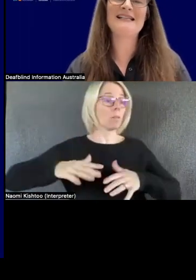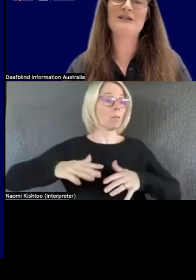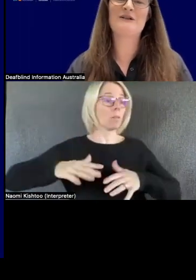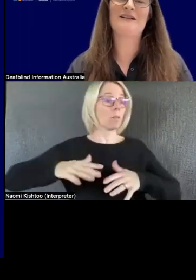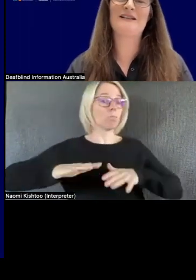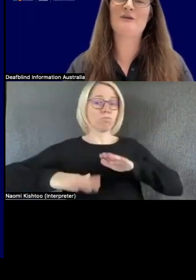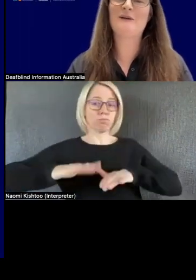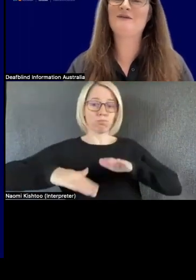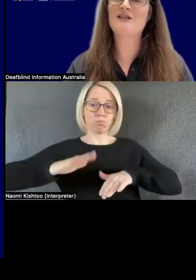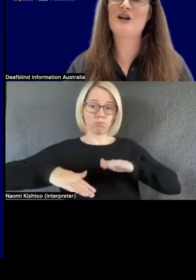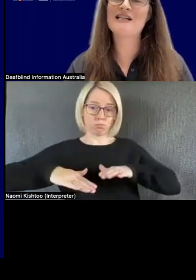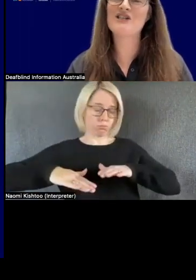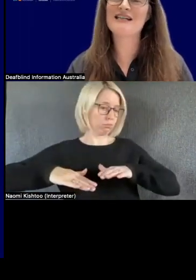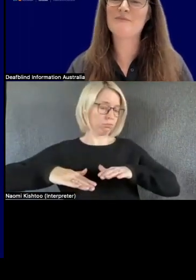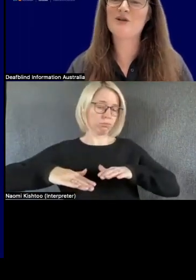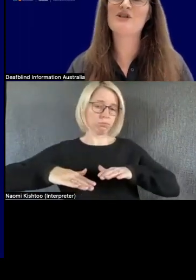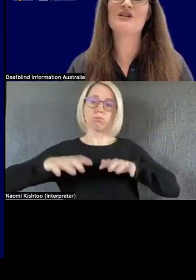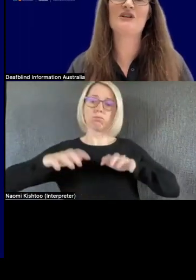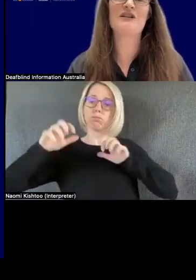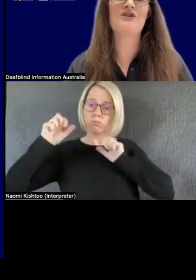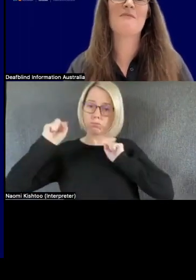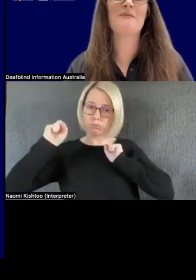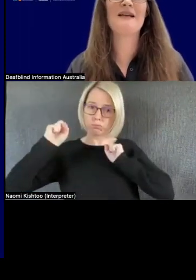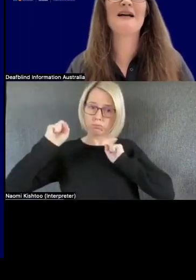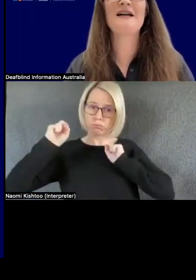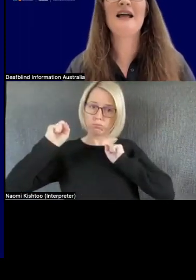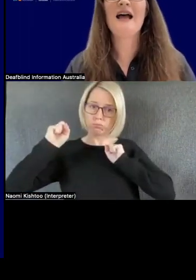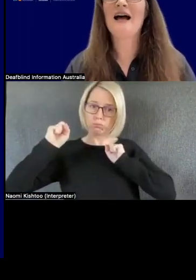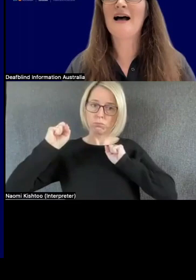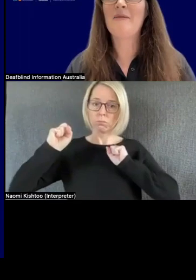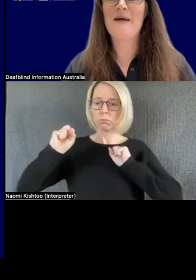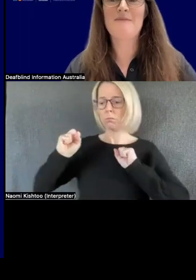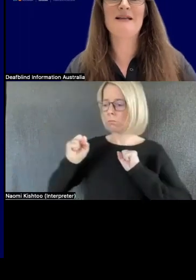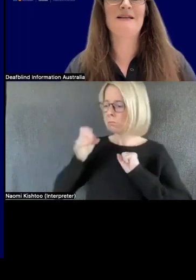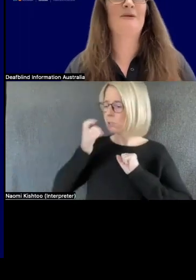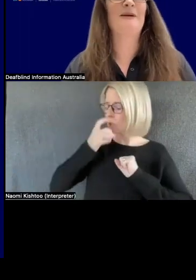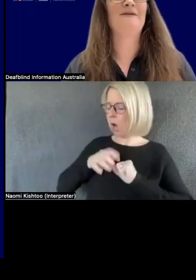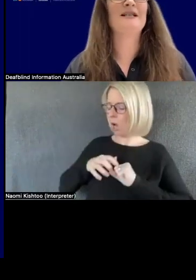there’s sort of a little bit of a scratching motion on the drum here, maybe a little bit of a